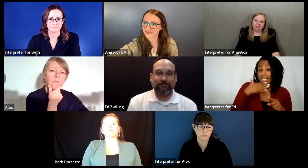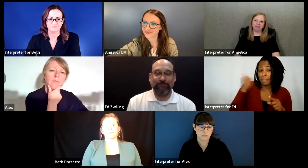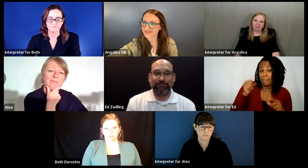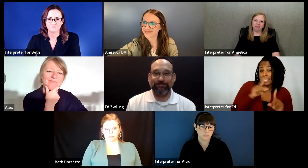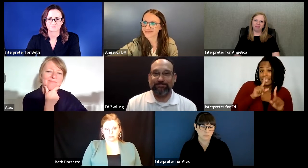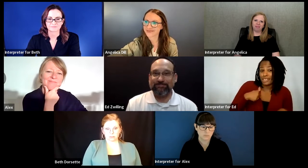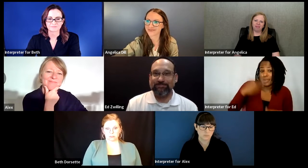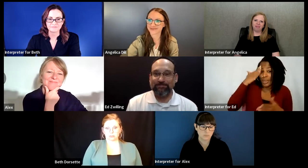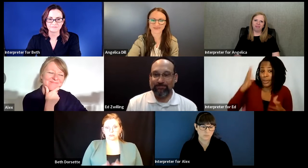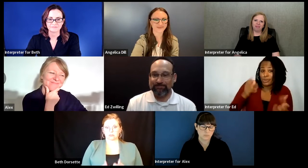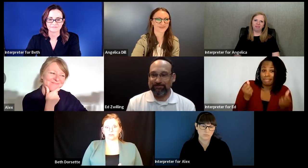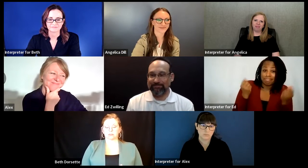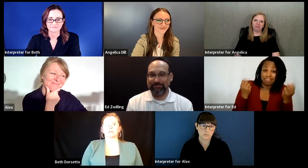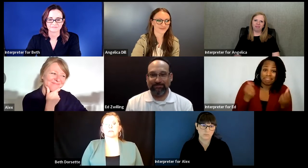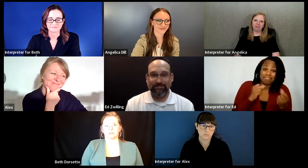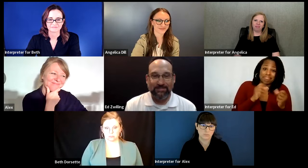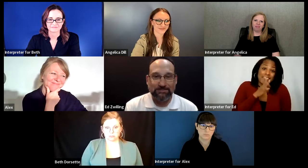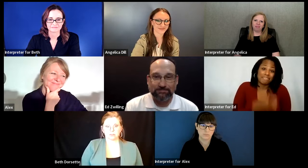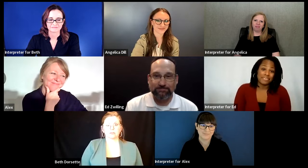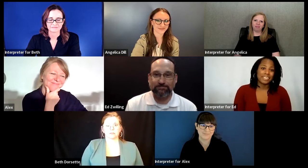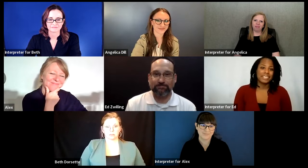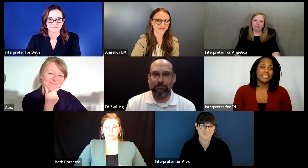Okay.